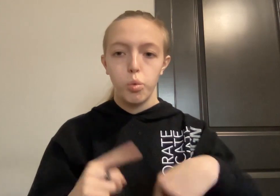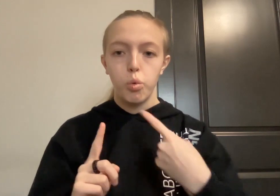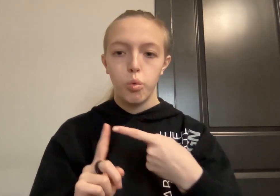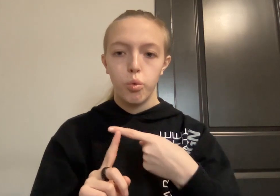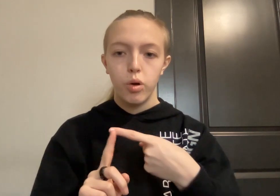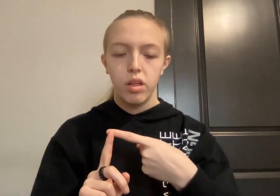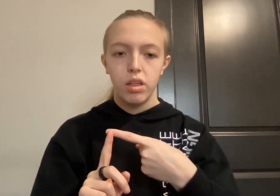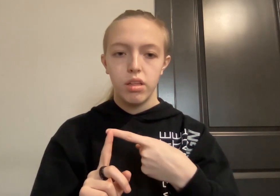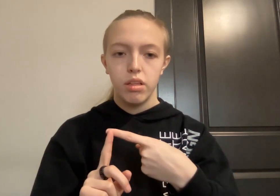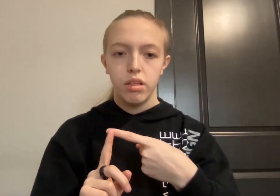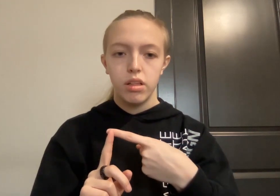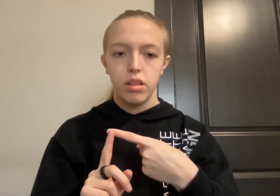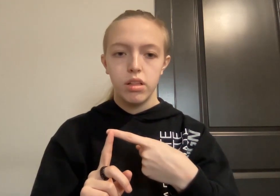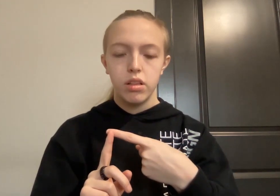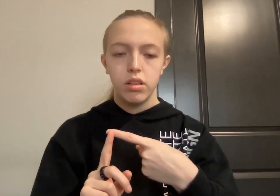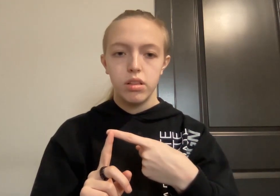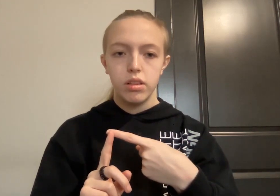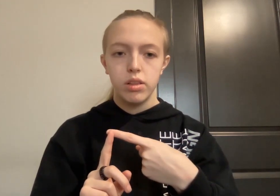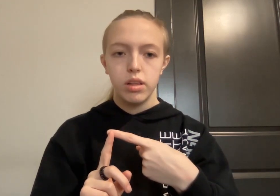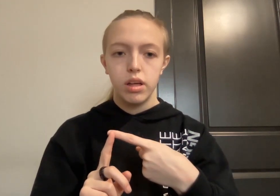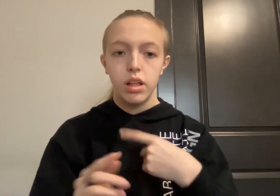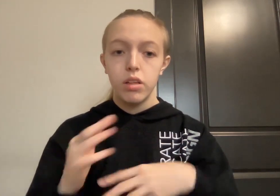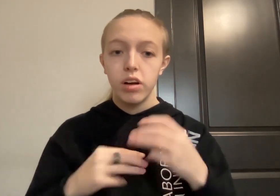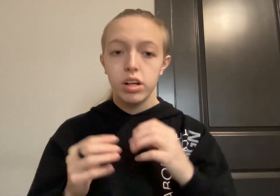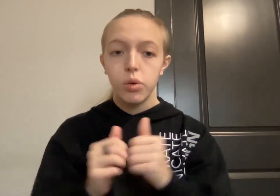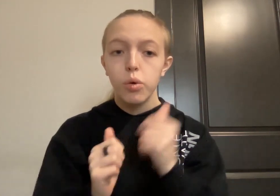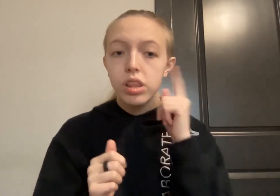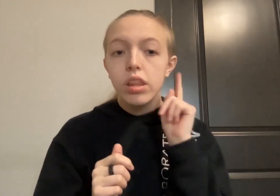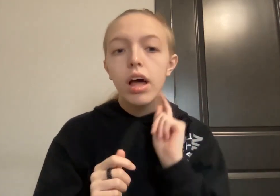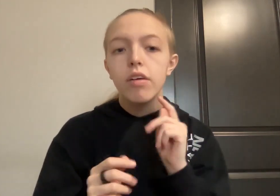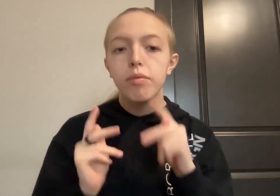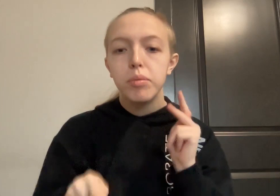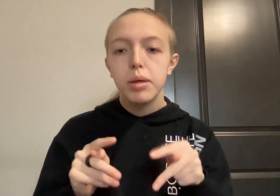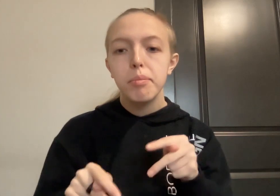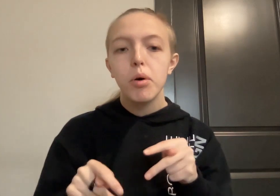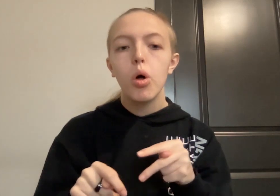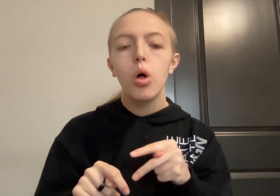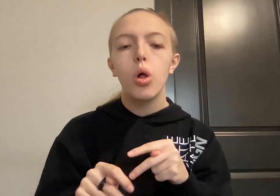And it's the same for ASL. When interacting with deaf people.